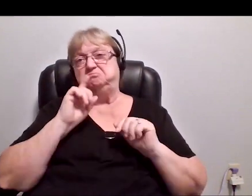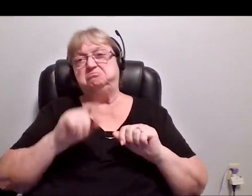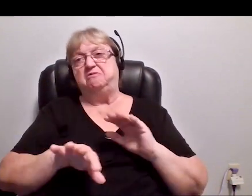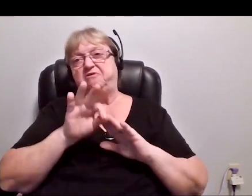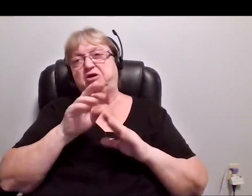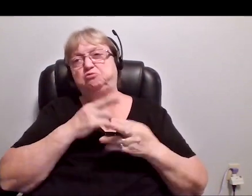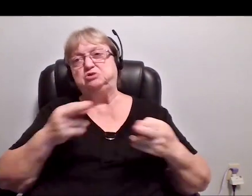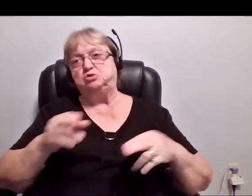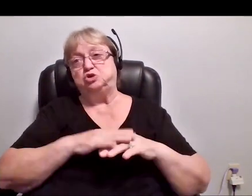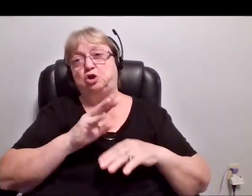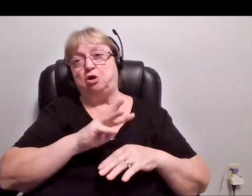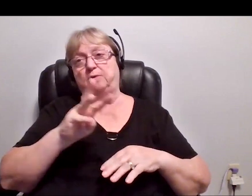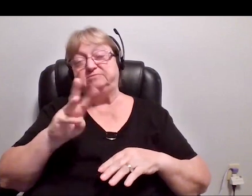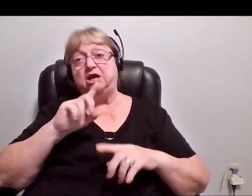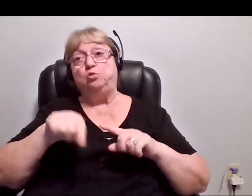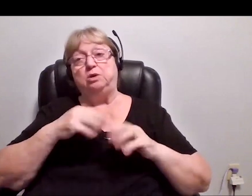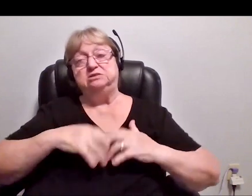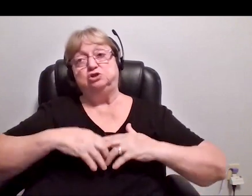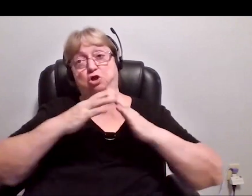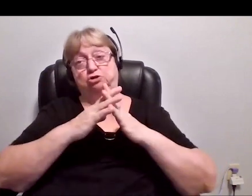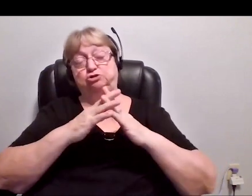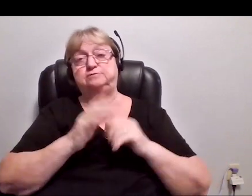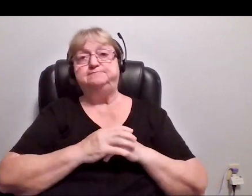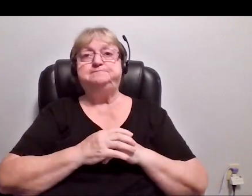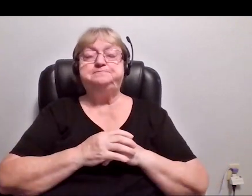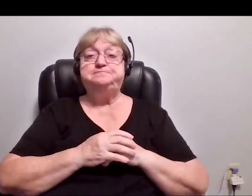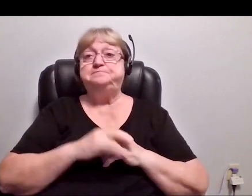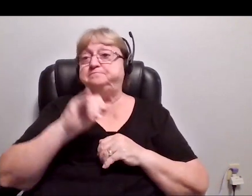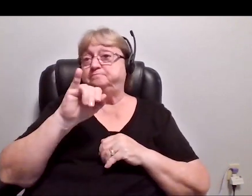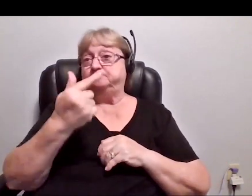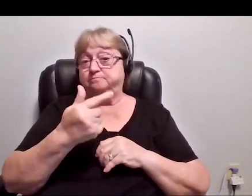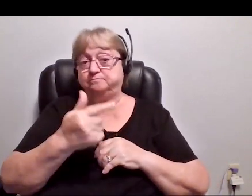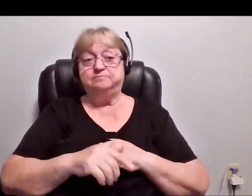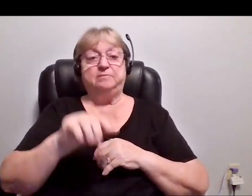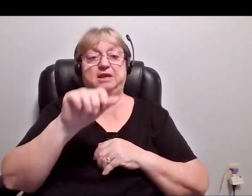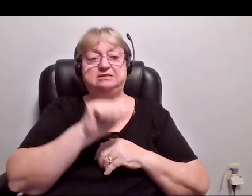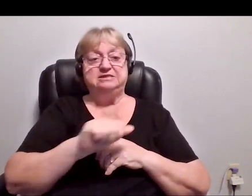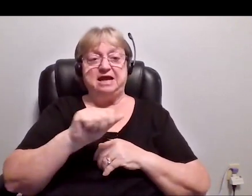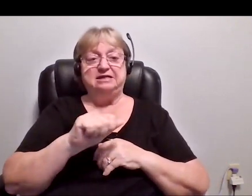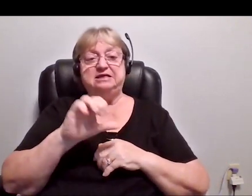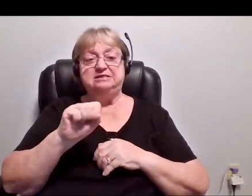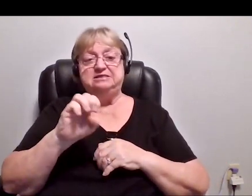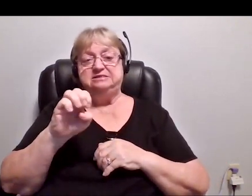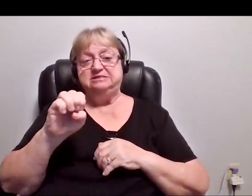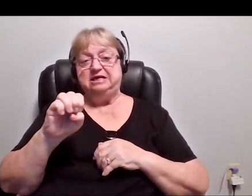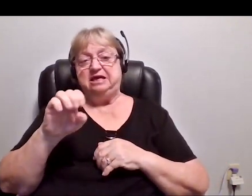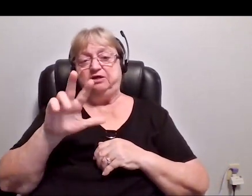when we launch that program. Our Instagram is @see.3d. Our Facebook is See3D.